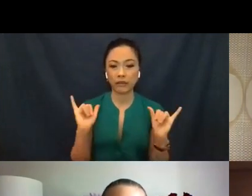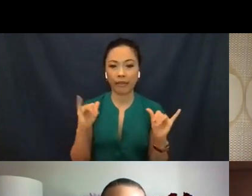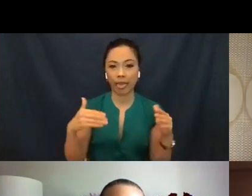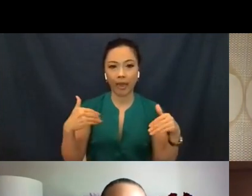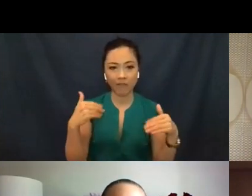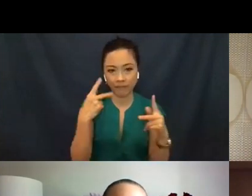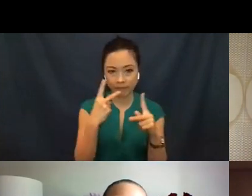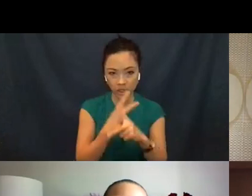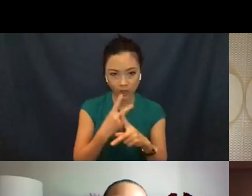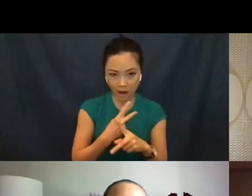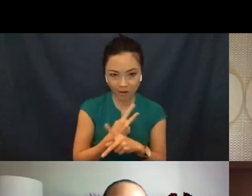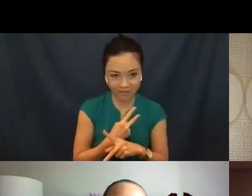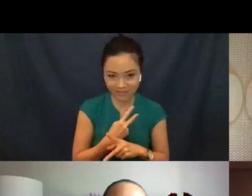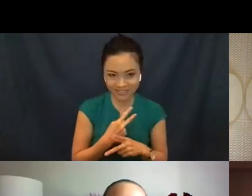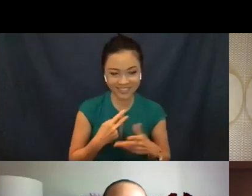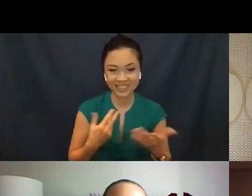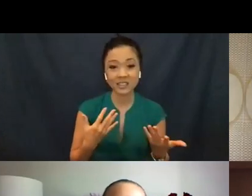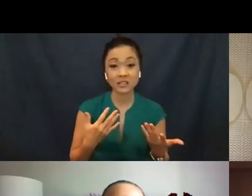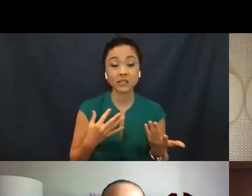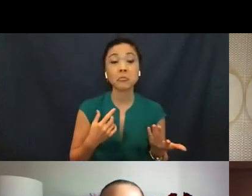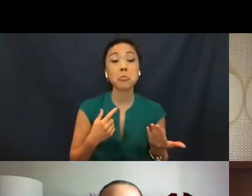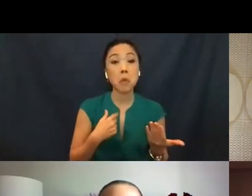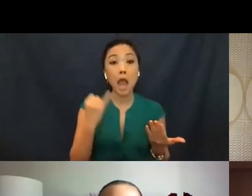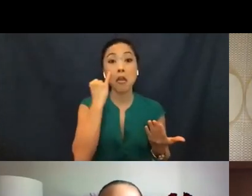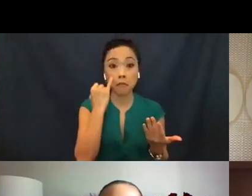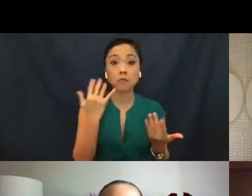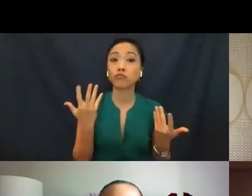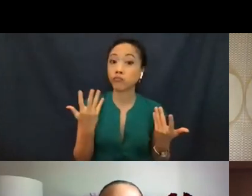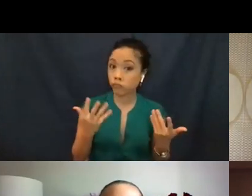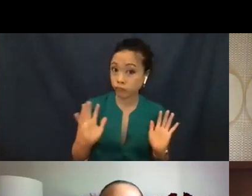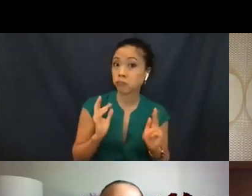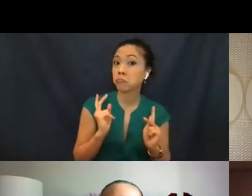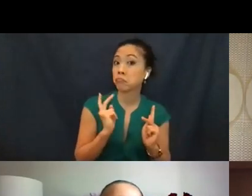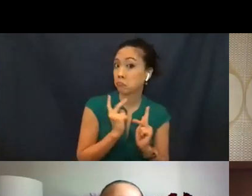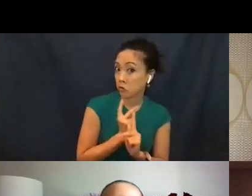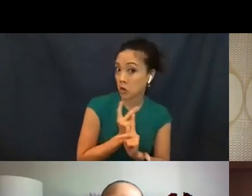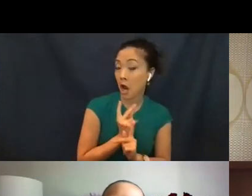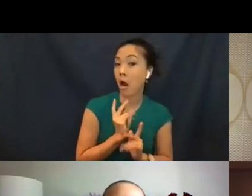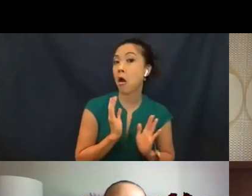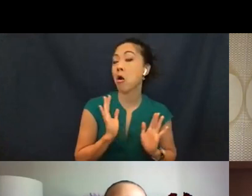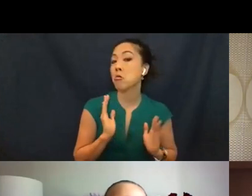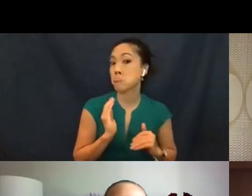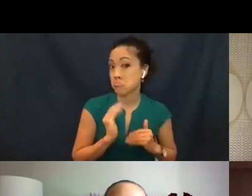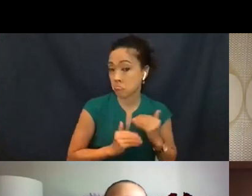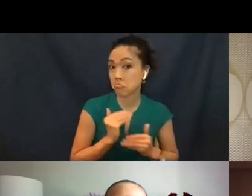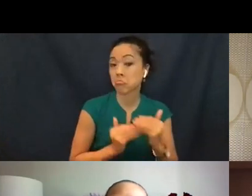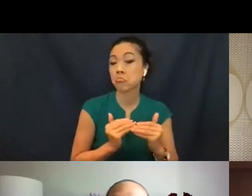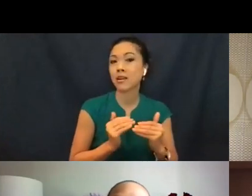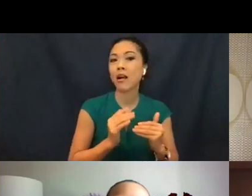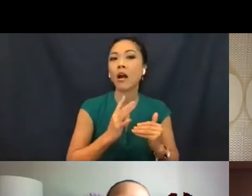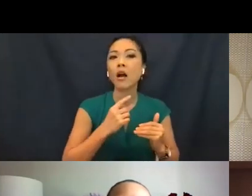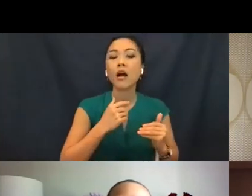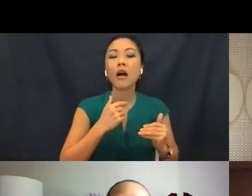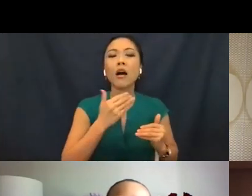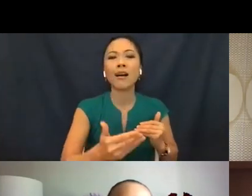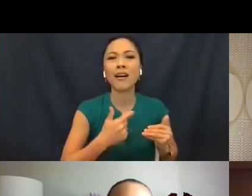that gets figured out, what I'm curious about is there will something to be learned from